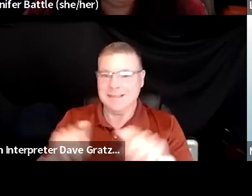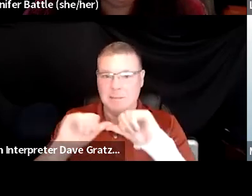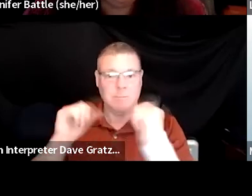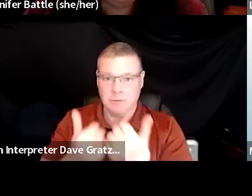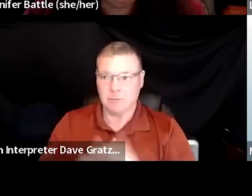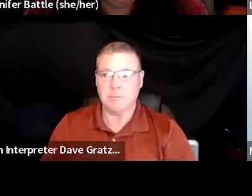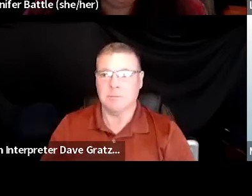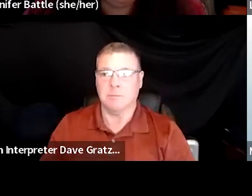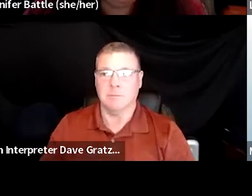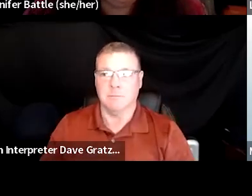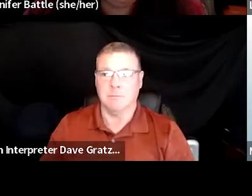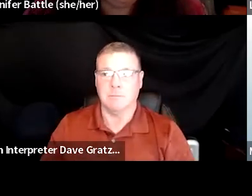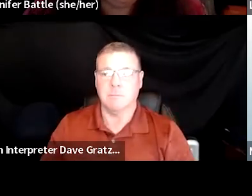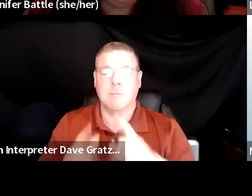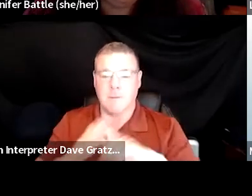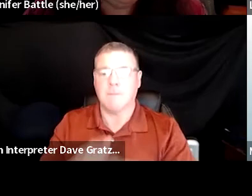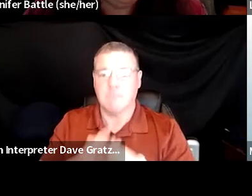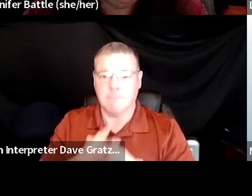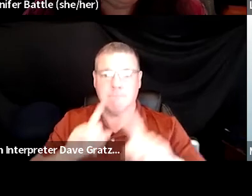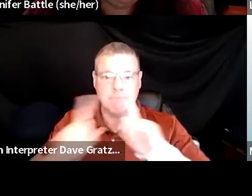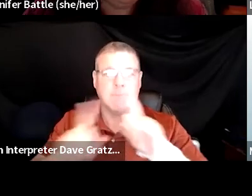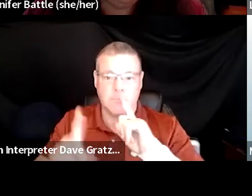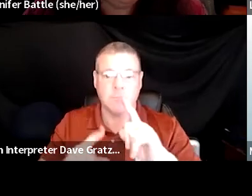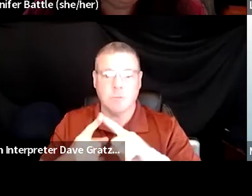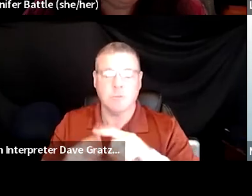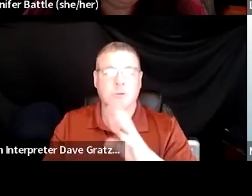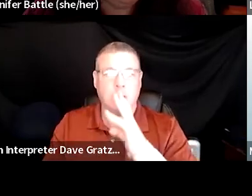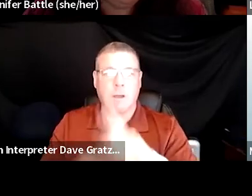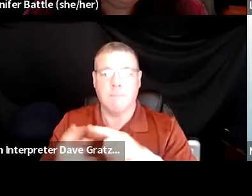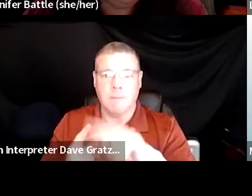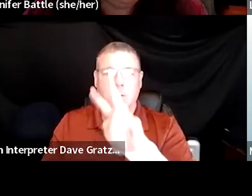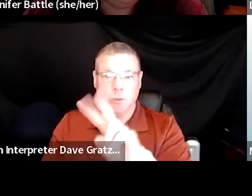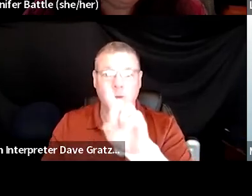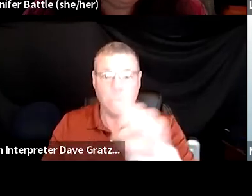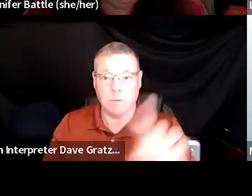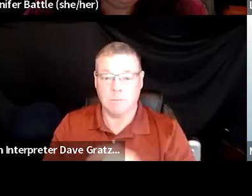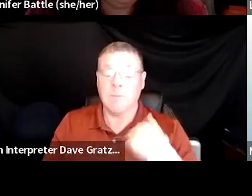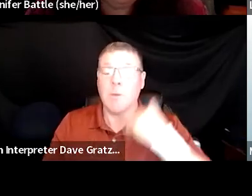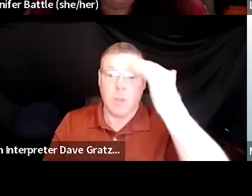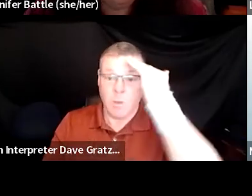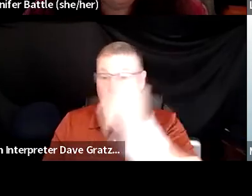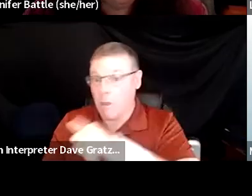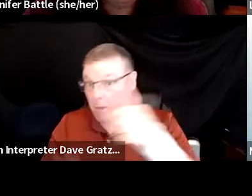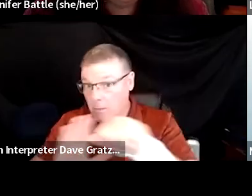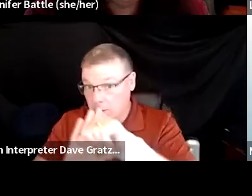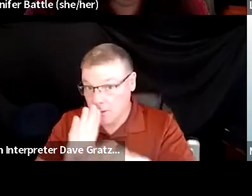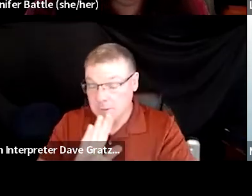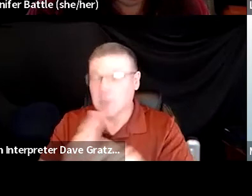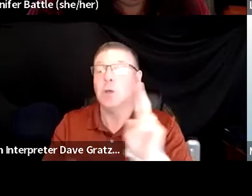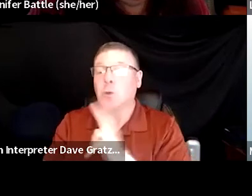So we are in beginning conversations to talk about 211. We do know that other states also leverage 211